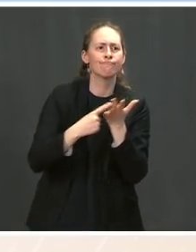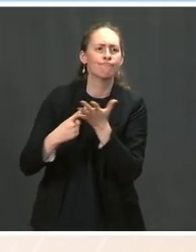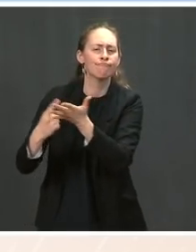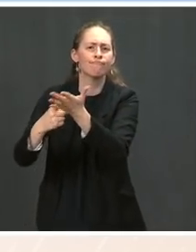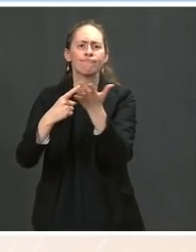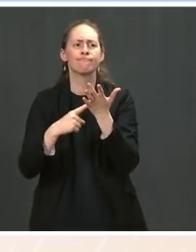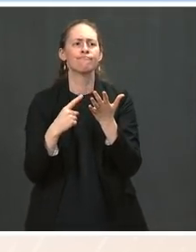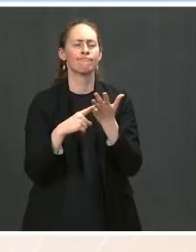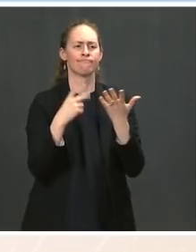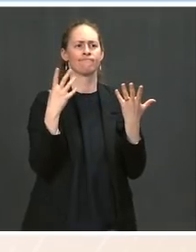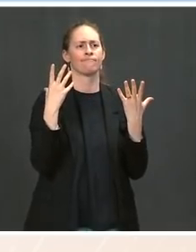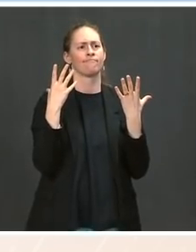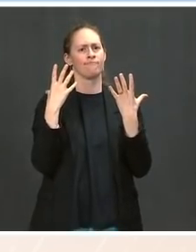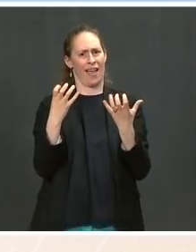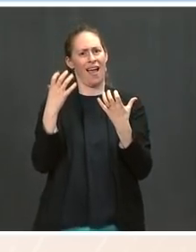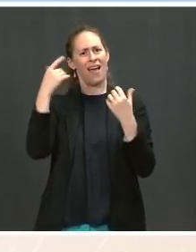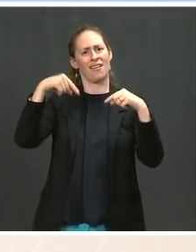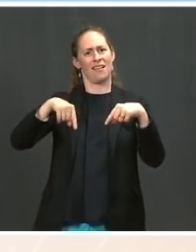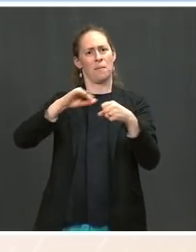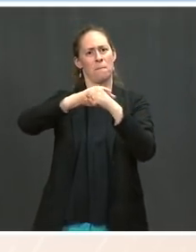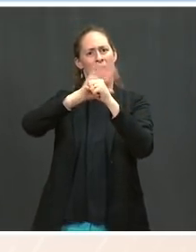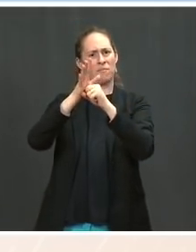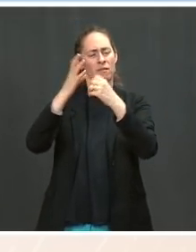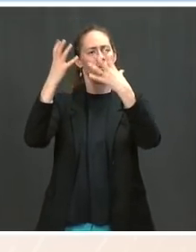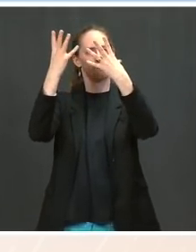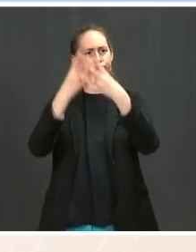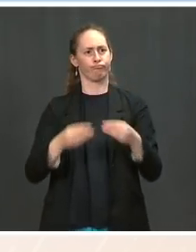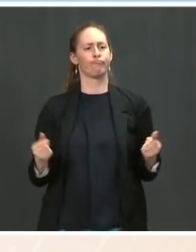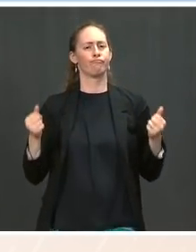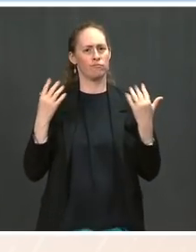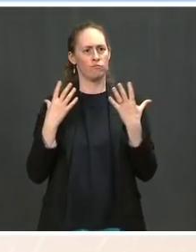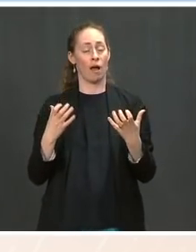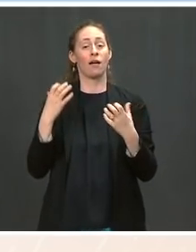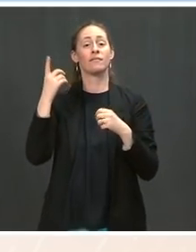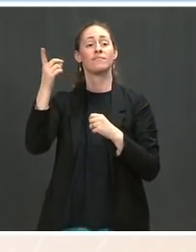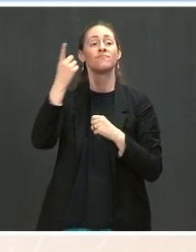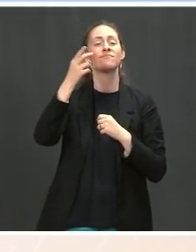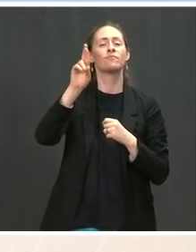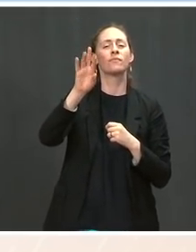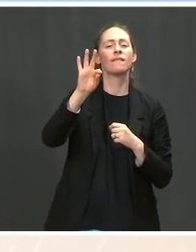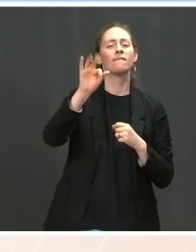And Dr. Fauci said, a couple of weeks ago, that he was waiting for this conversation